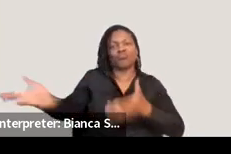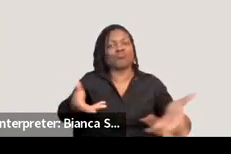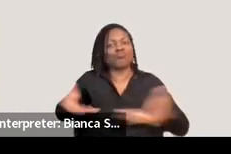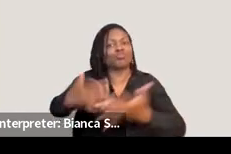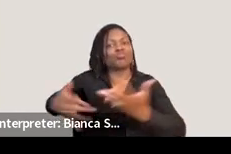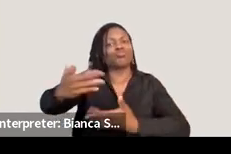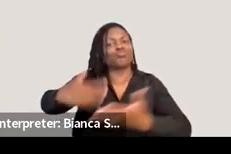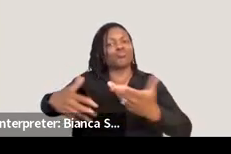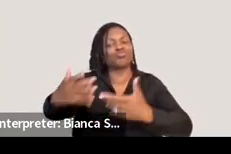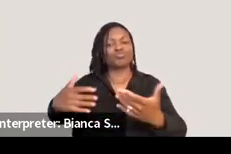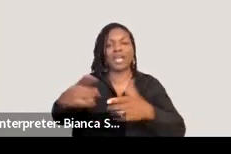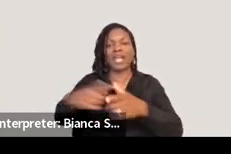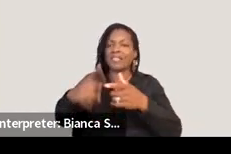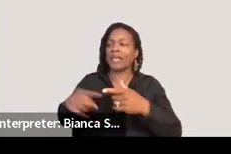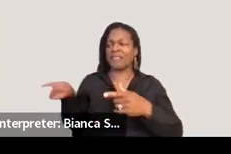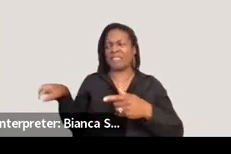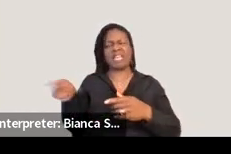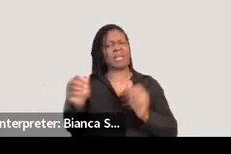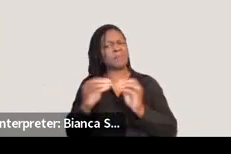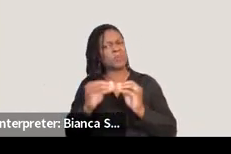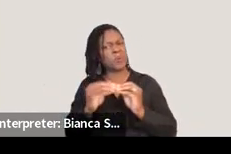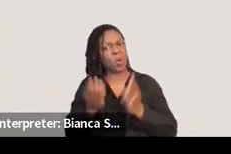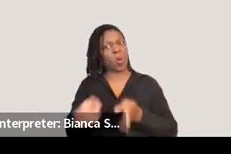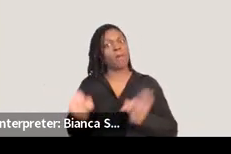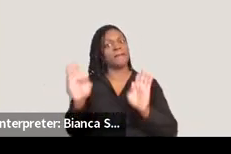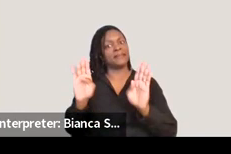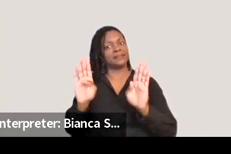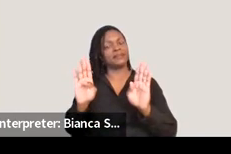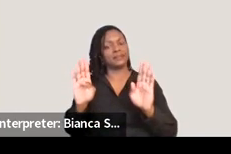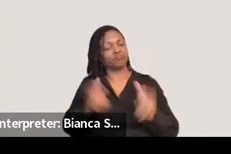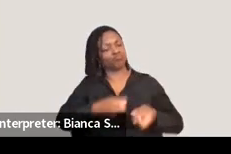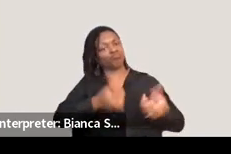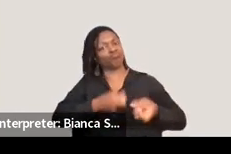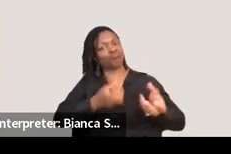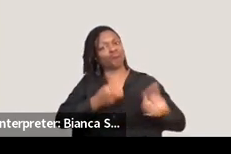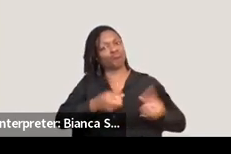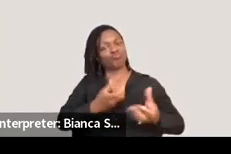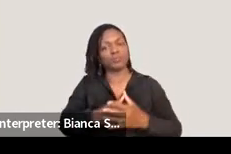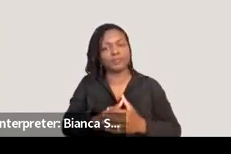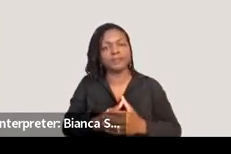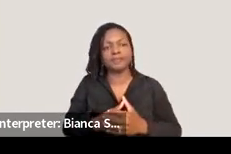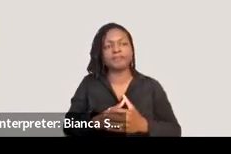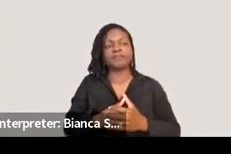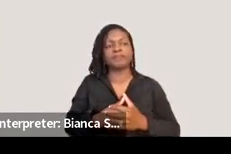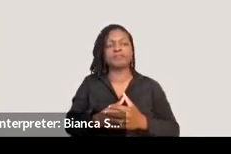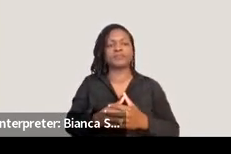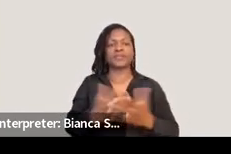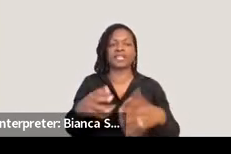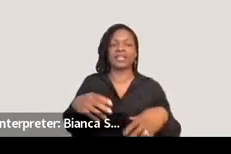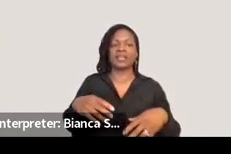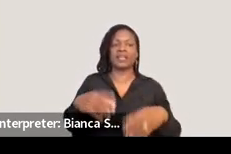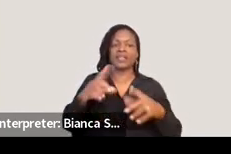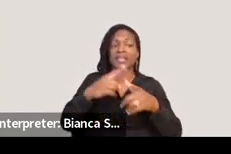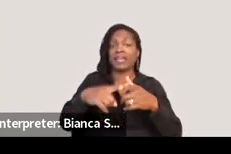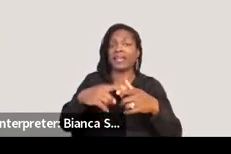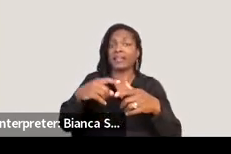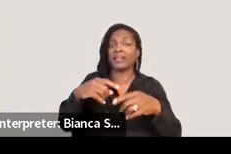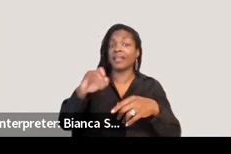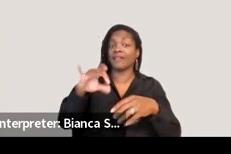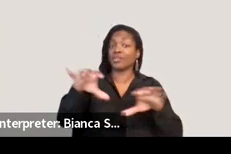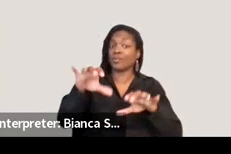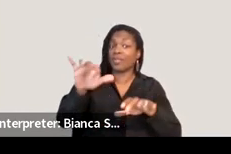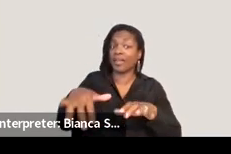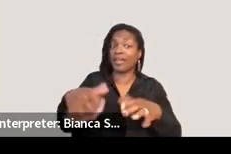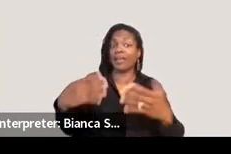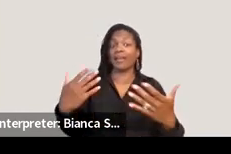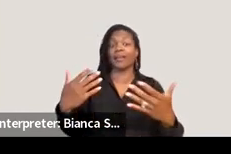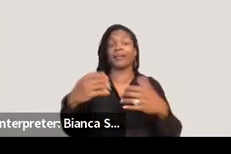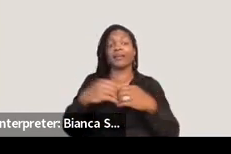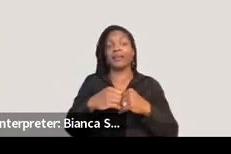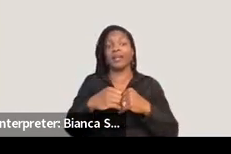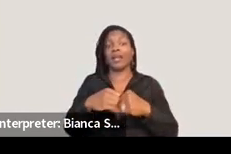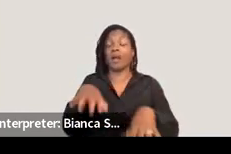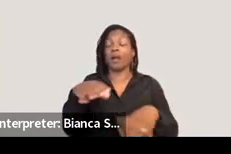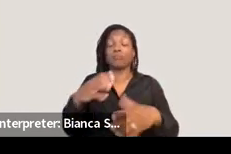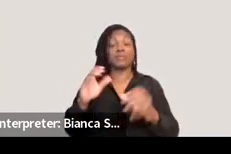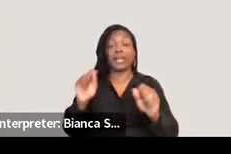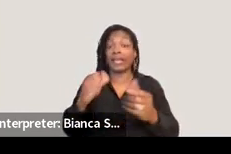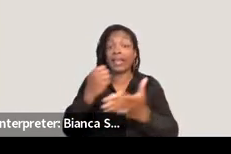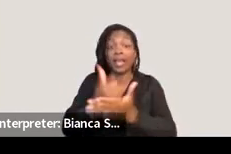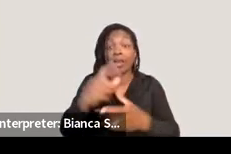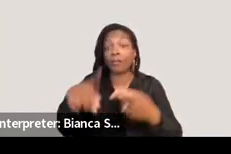Demonstrating again problem solving skills. Comforting them when they're going through situations discussing problem solving skills with them when they're running into things at school.